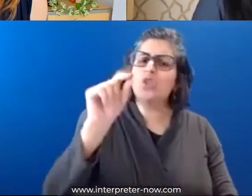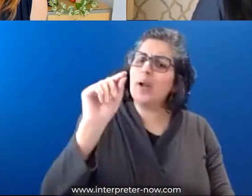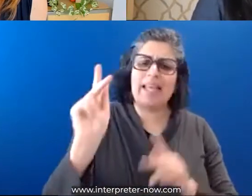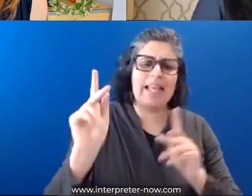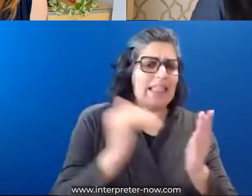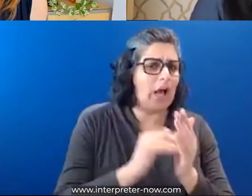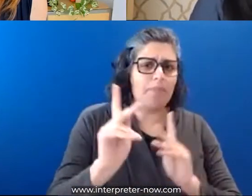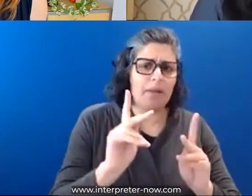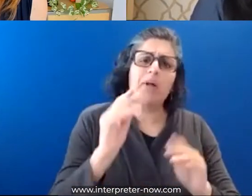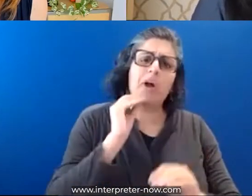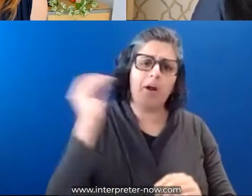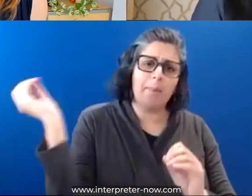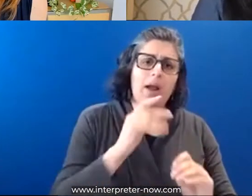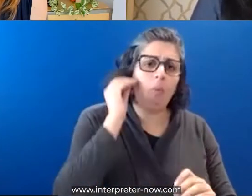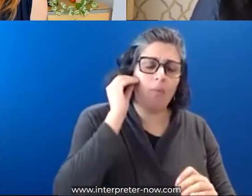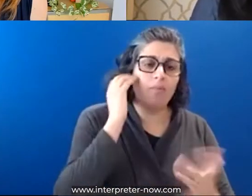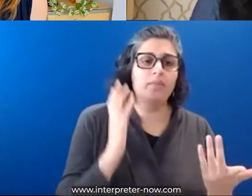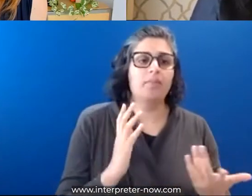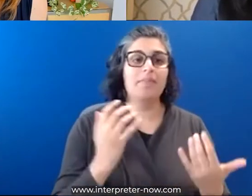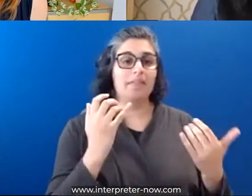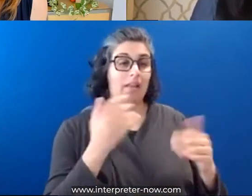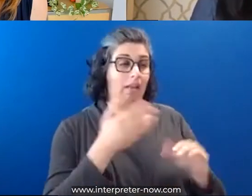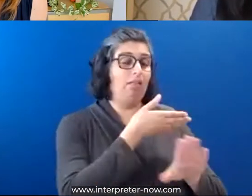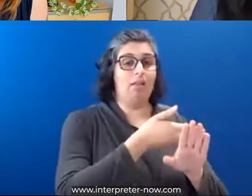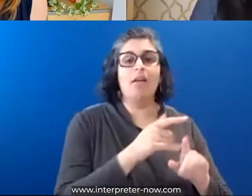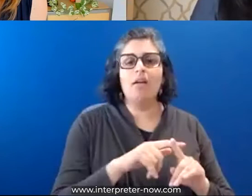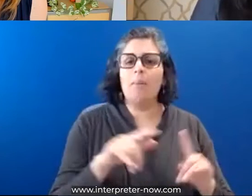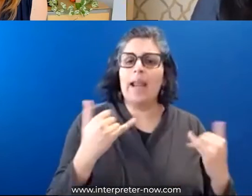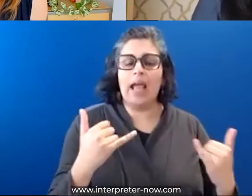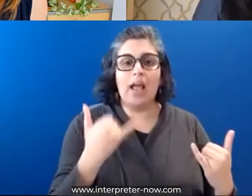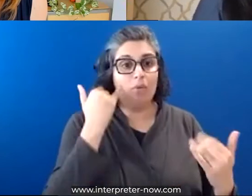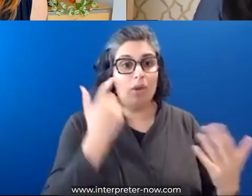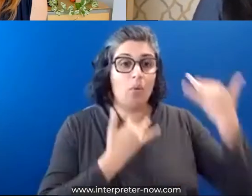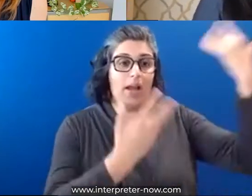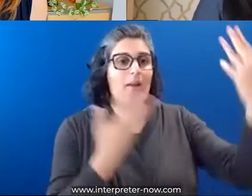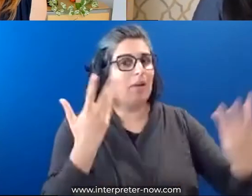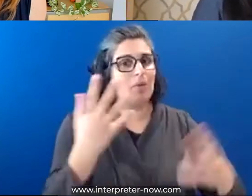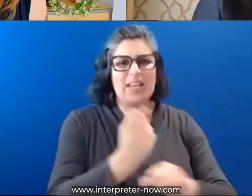But now I can say we were right to do what we did because if we had waited, we may have gotten nothing.